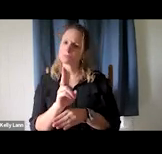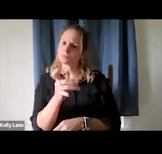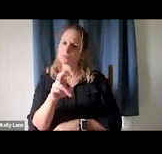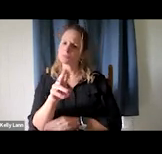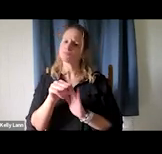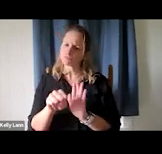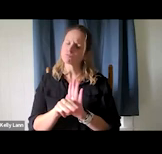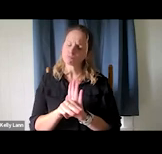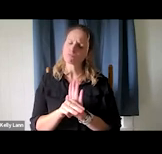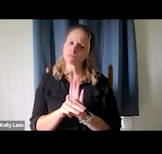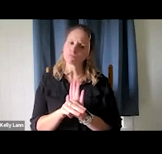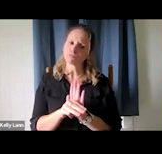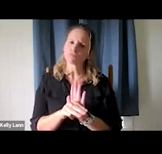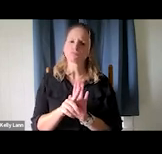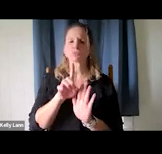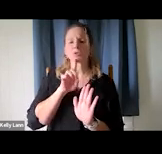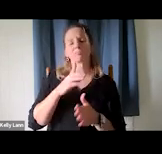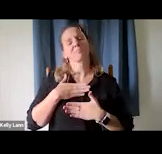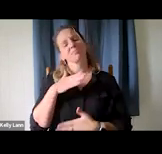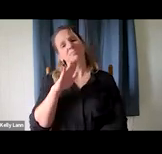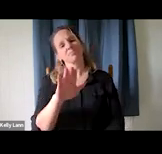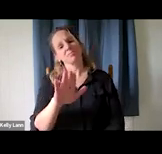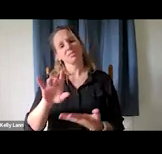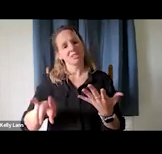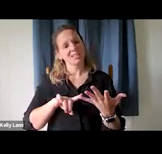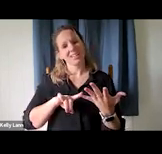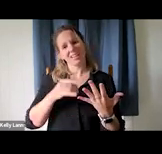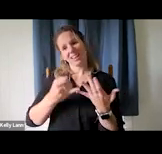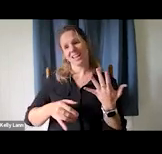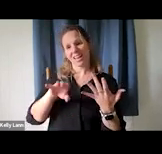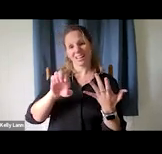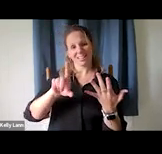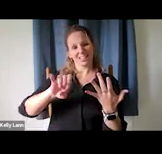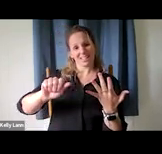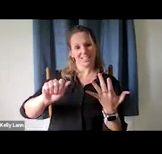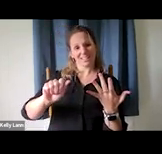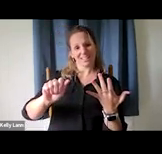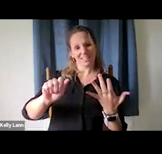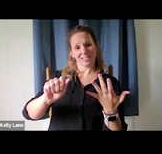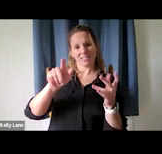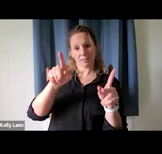And we're so grateful to have Elisa with us who is a SOAR beneficiary who worked closely